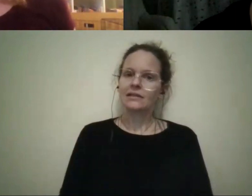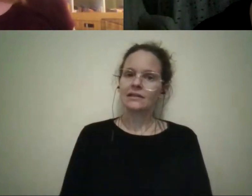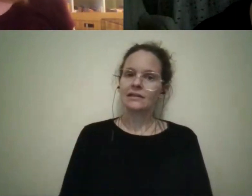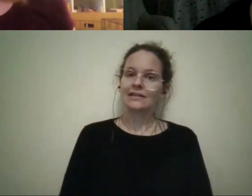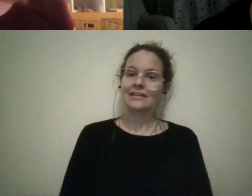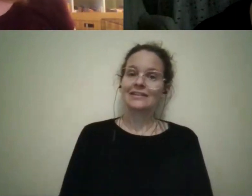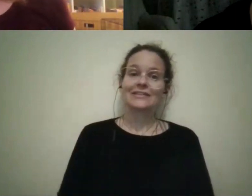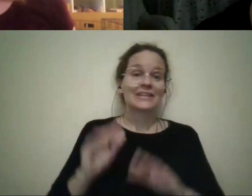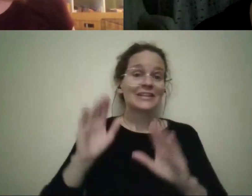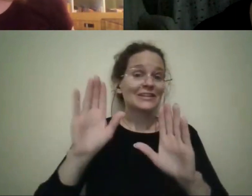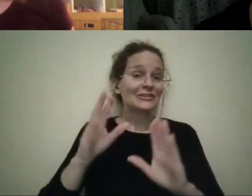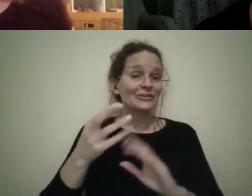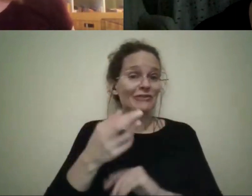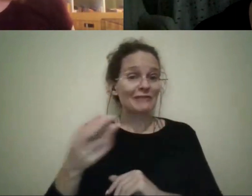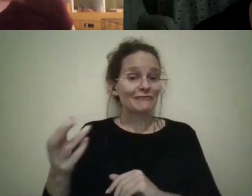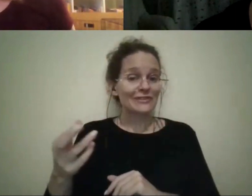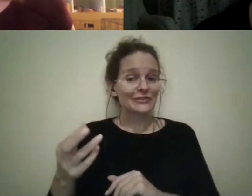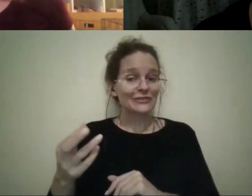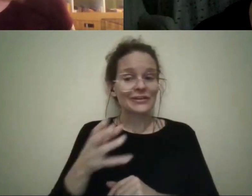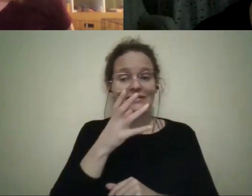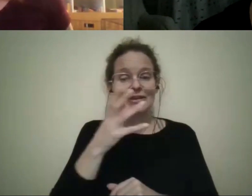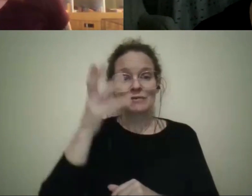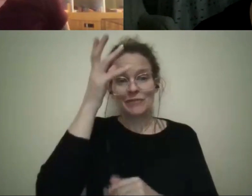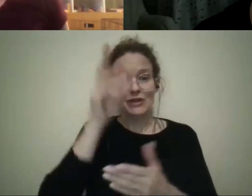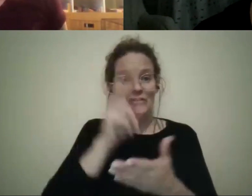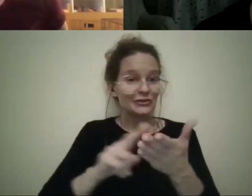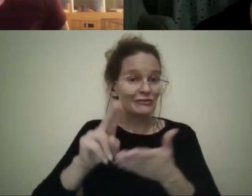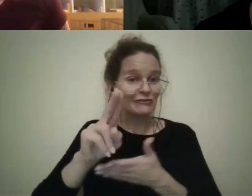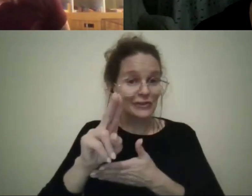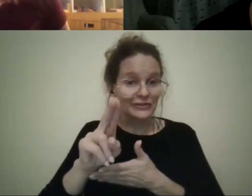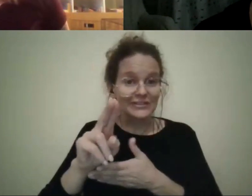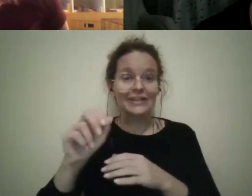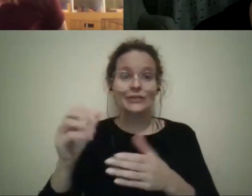it's a great resource. Those Parent University things where you can win gift cards are really